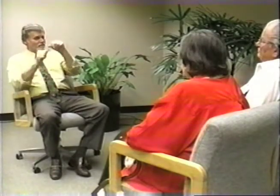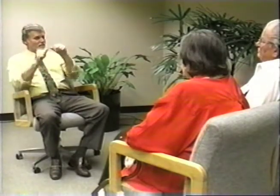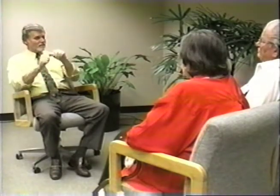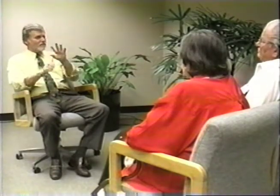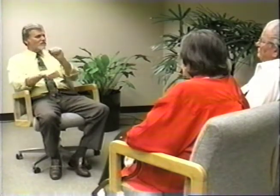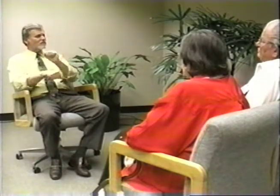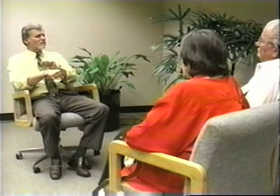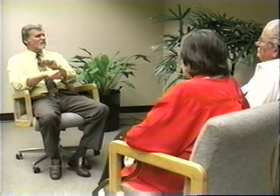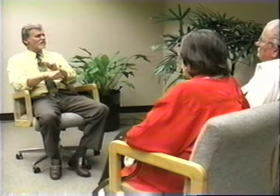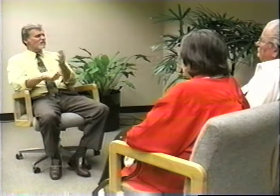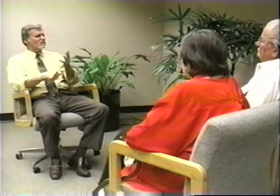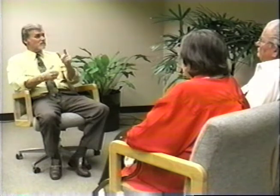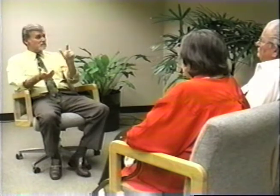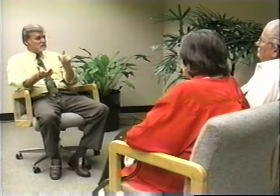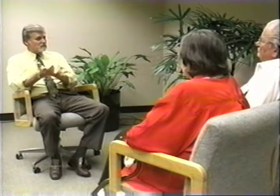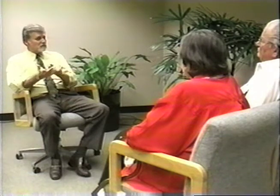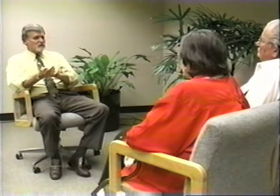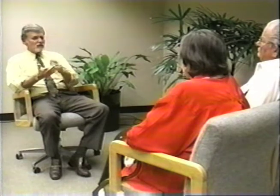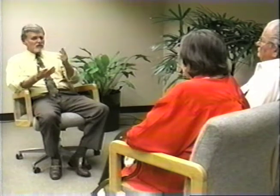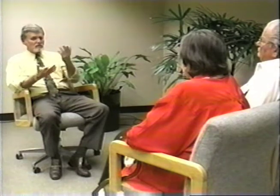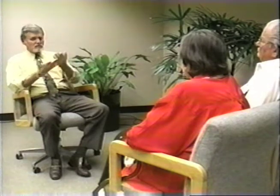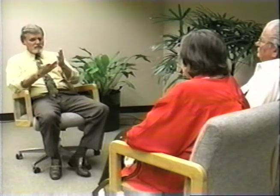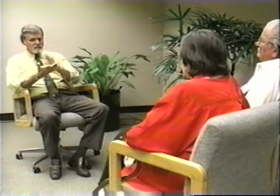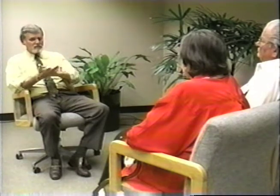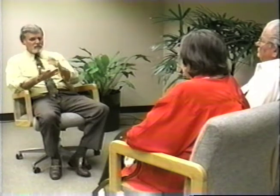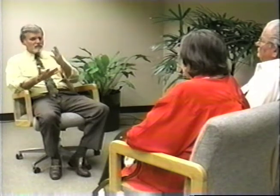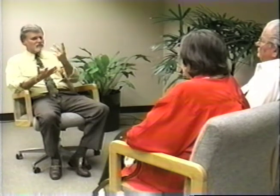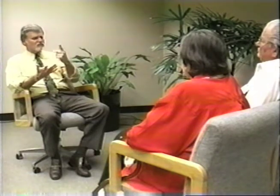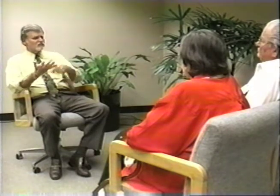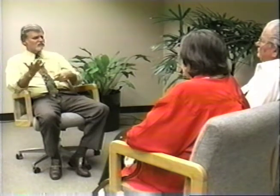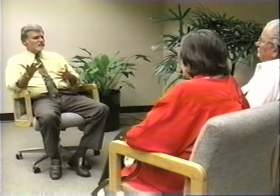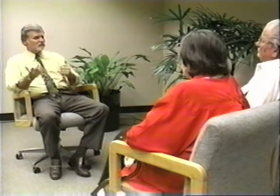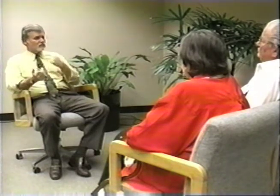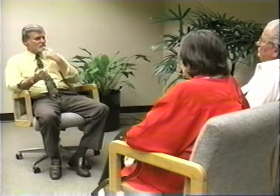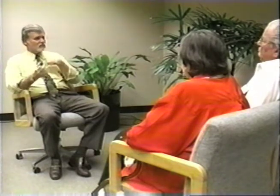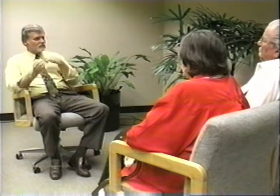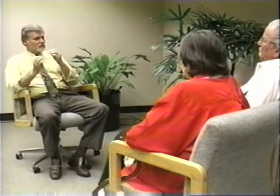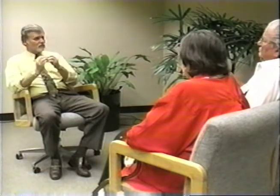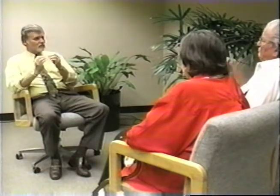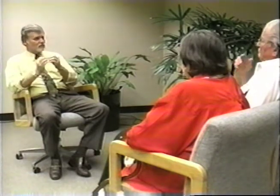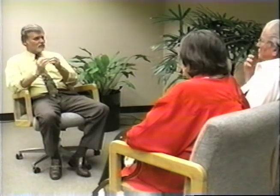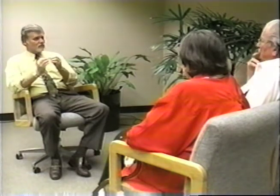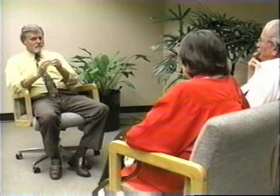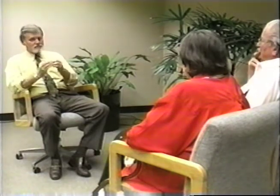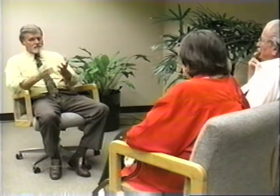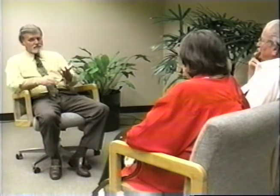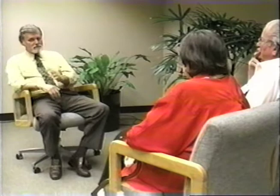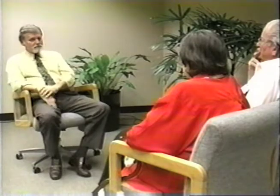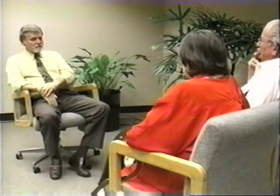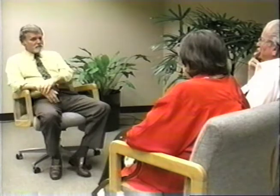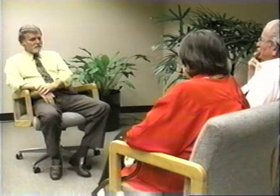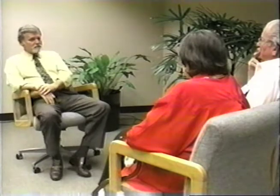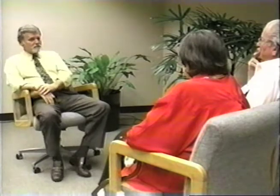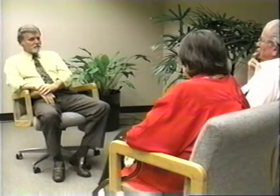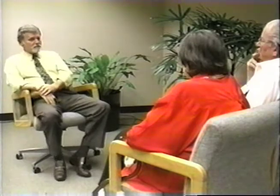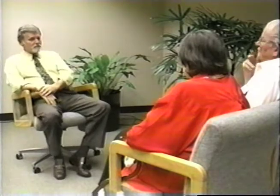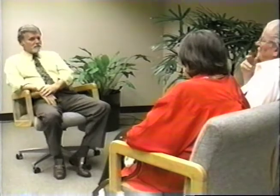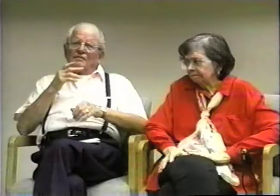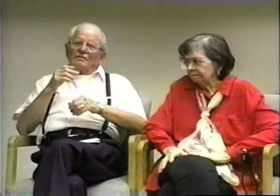So, what types of jobs do Deaf people from northern Minnesota typically hold? Printing? Working in bakeries?